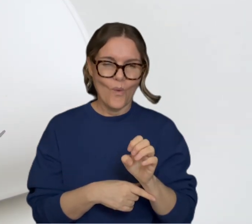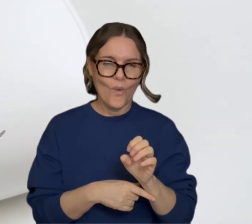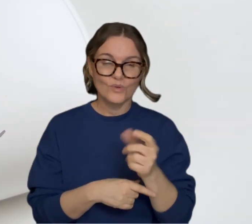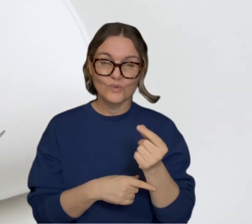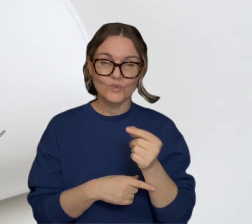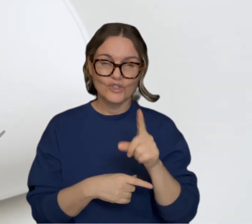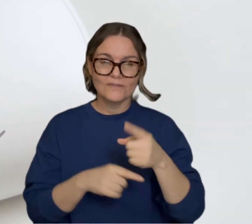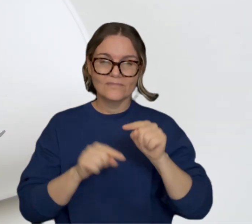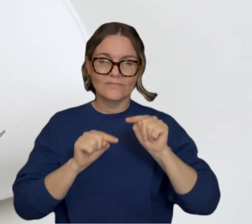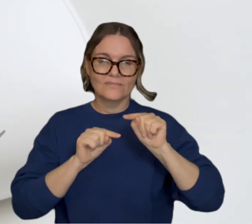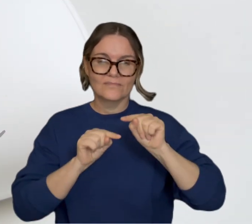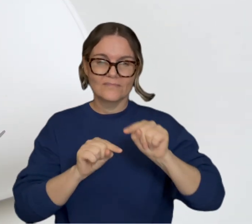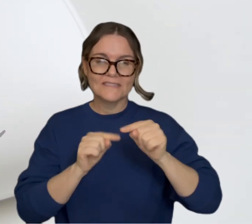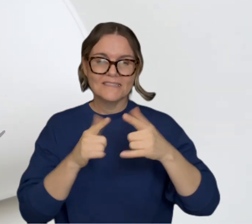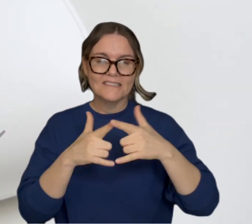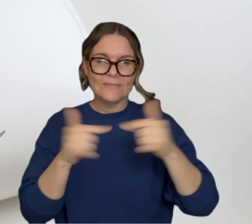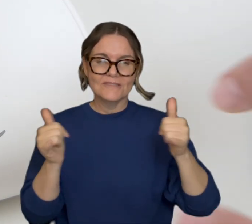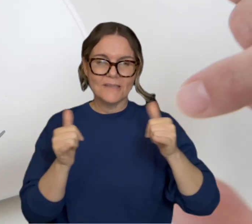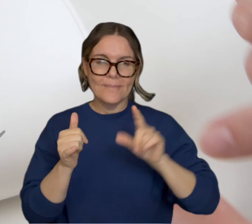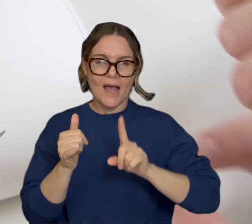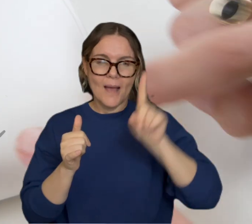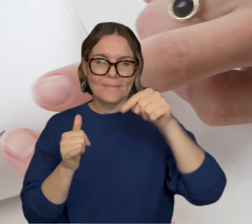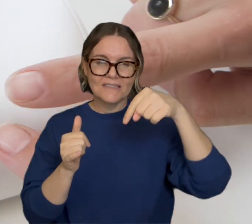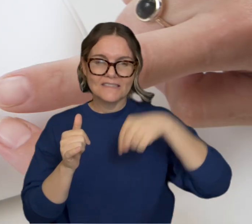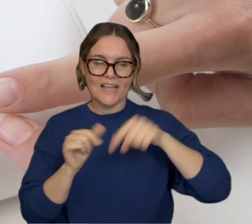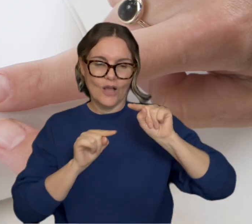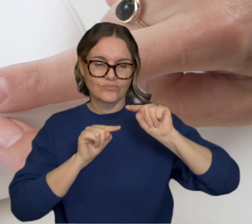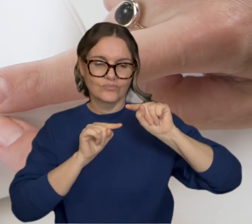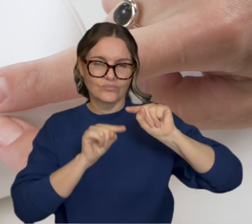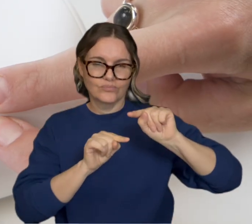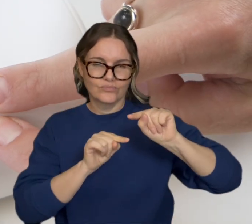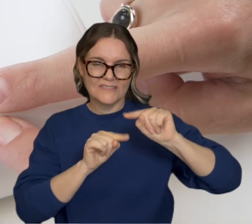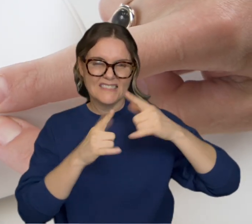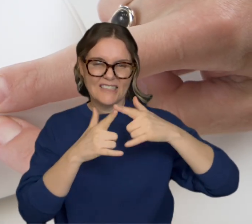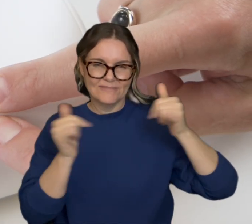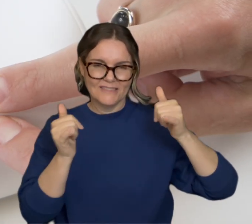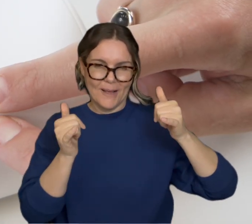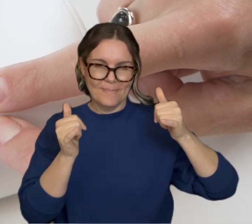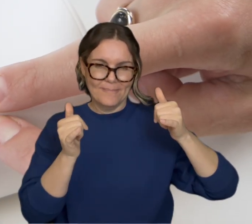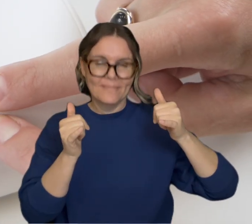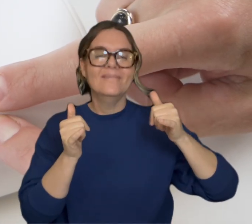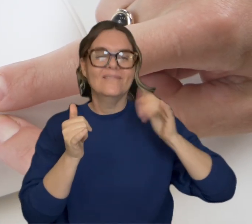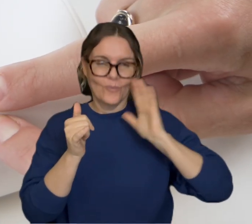it does make or it does have a little tone what you can do is press and hold the up and down arrow